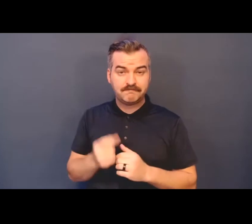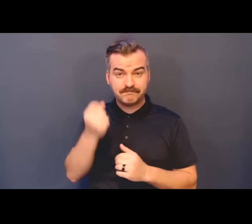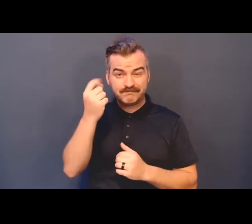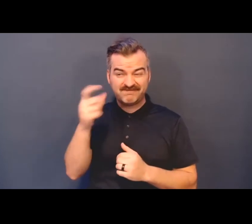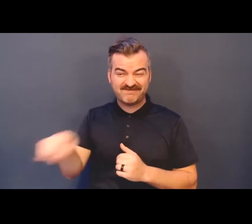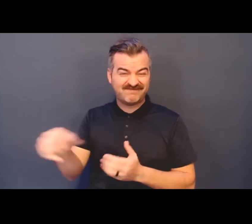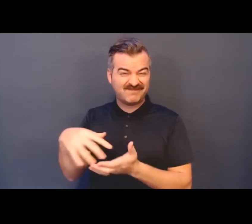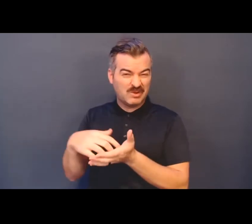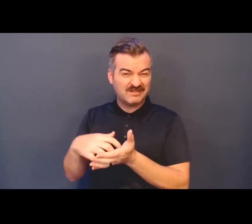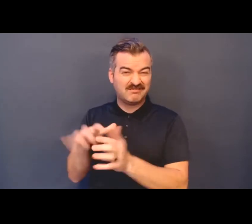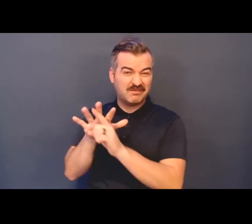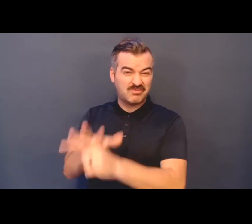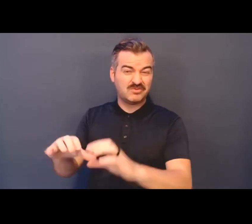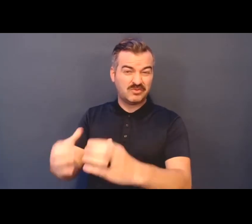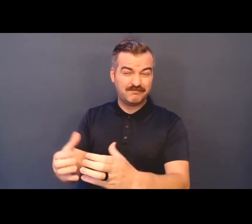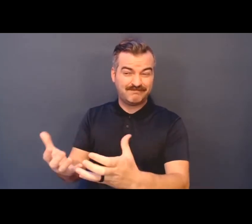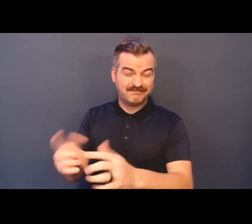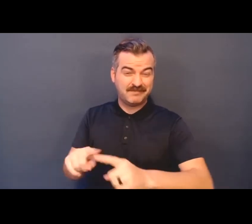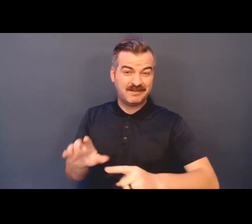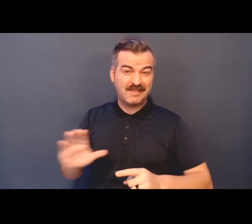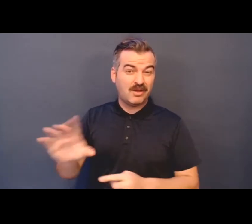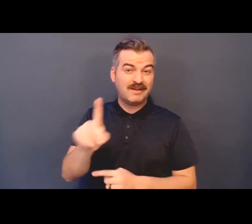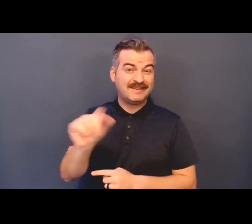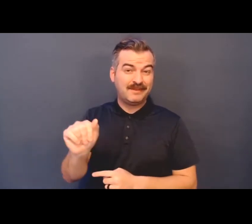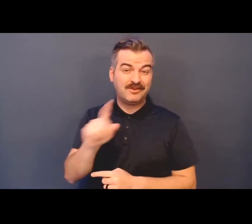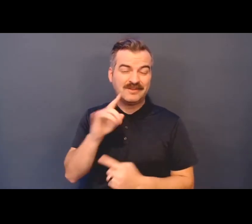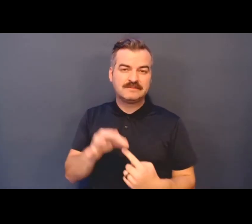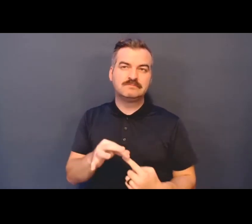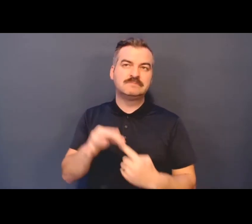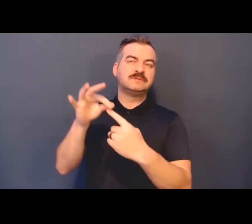oppressed group, the nature of their disability presents a particular challenge to clinicians